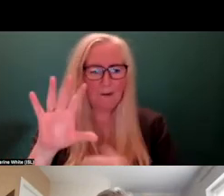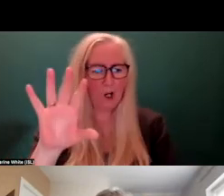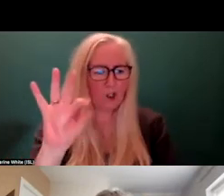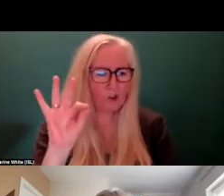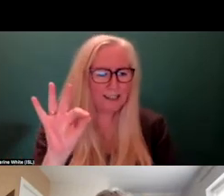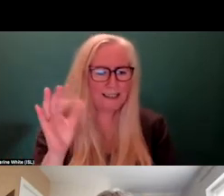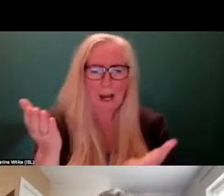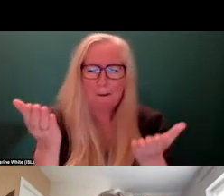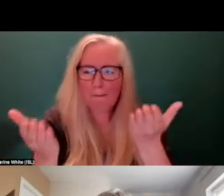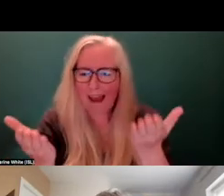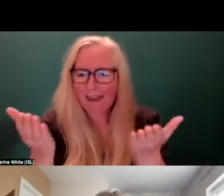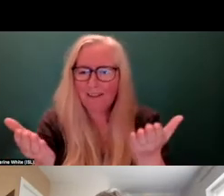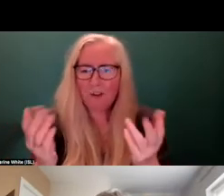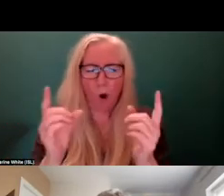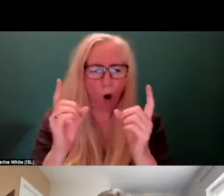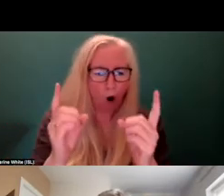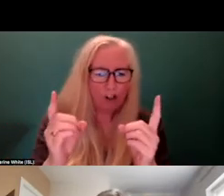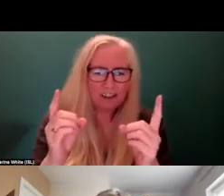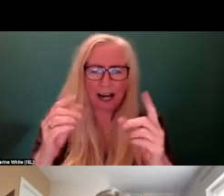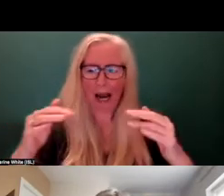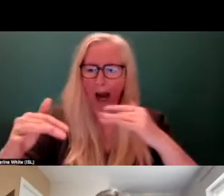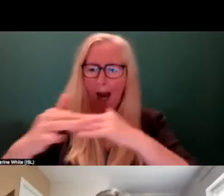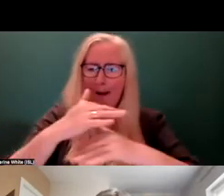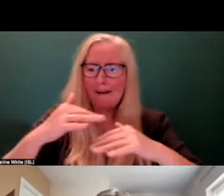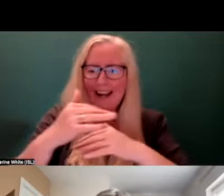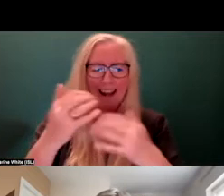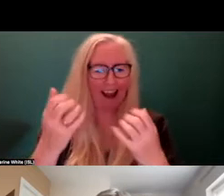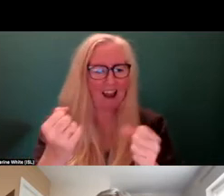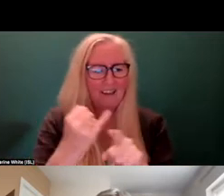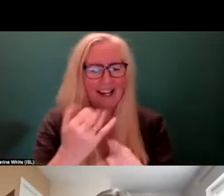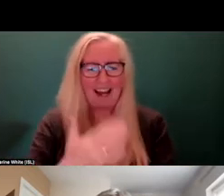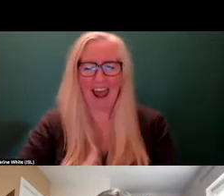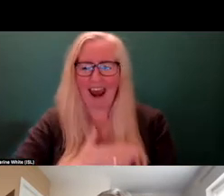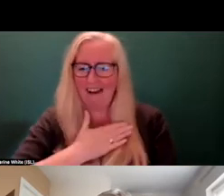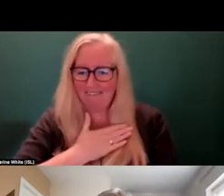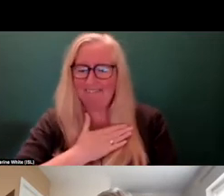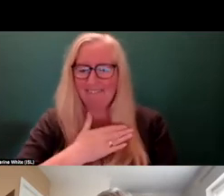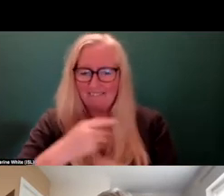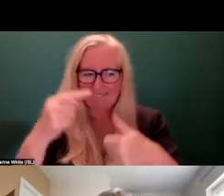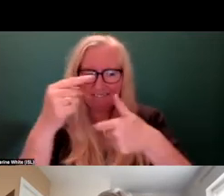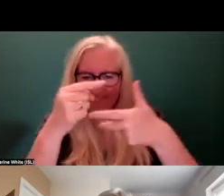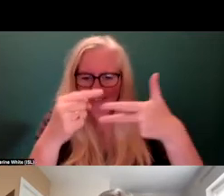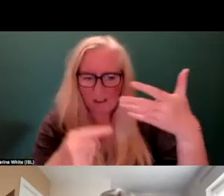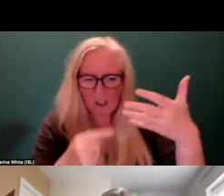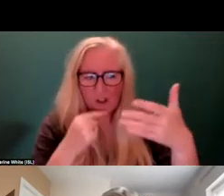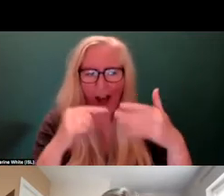and choice, and I suppose, the balance and order and harmony that we have in our lives and the world around us.